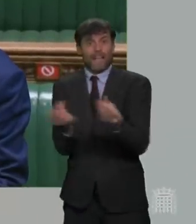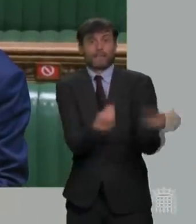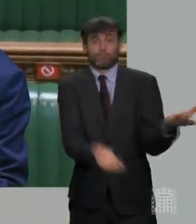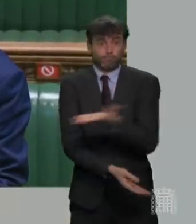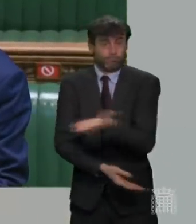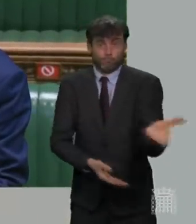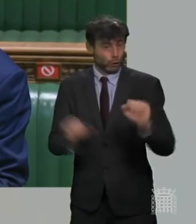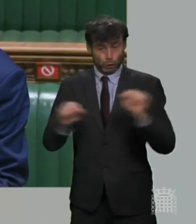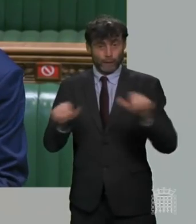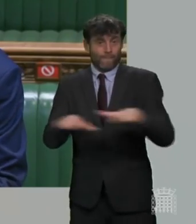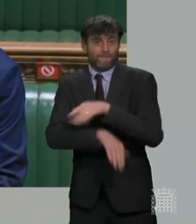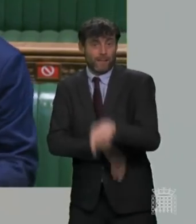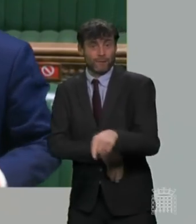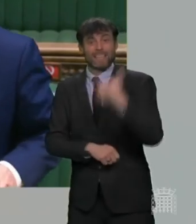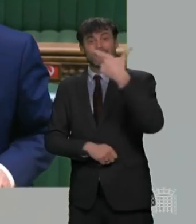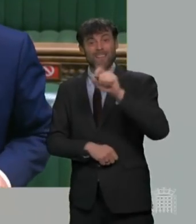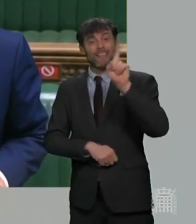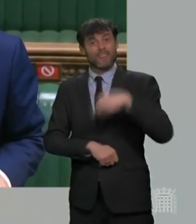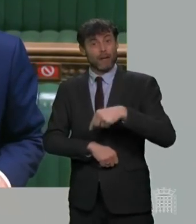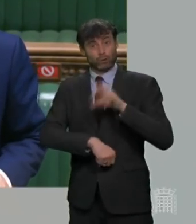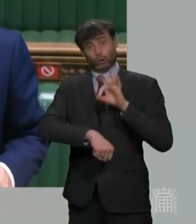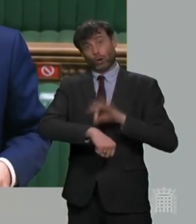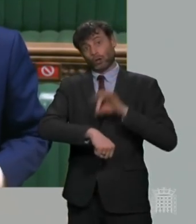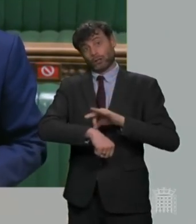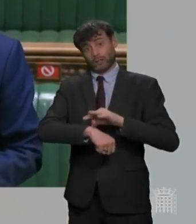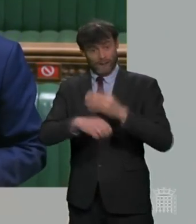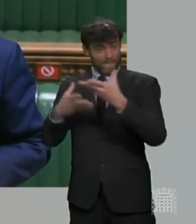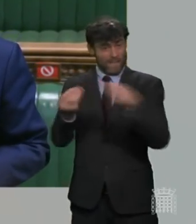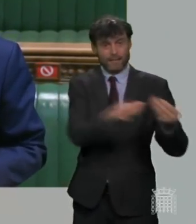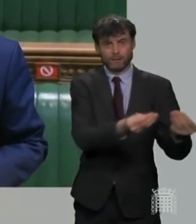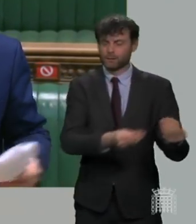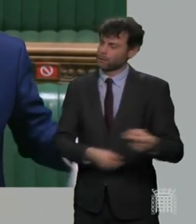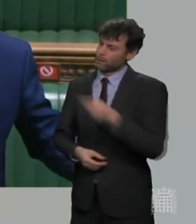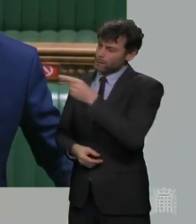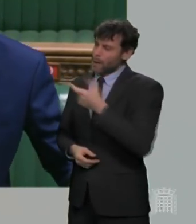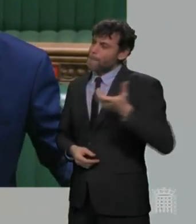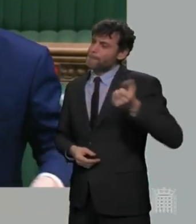doctors’ vacancies. How on earth does he think a pay cut is going to help to solve that? Frankly,